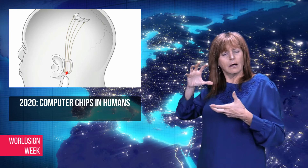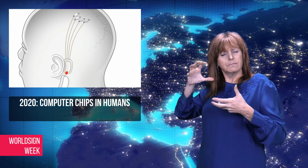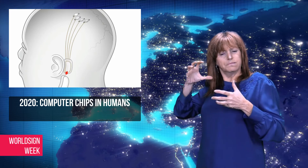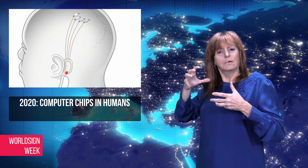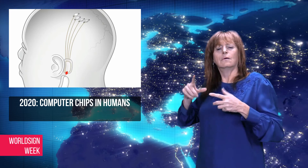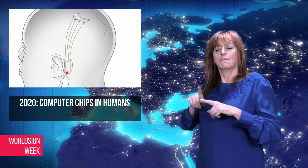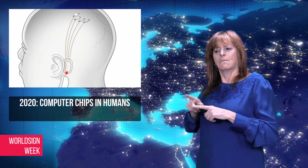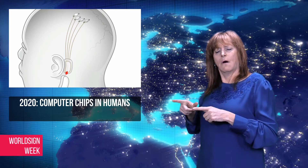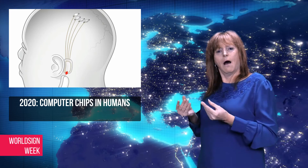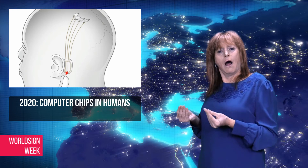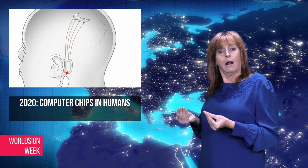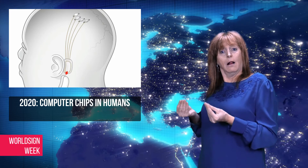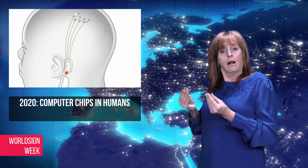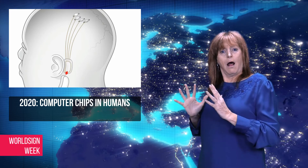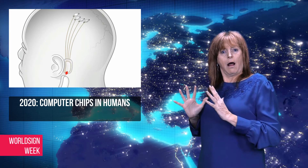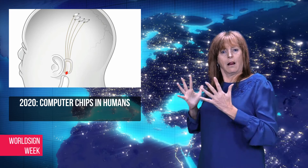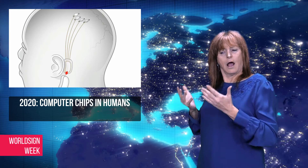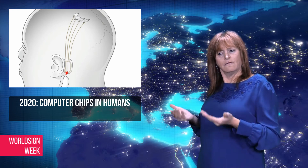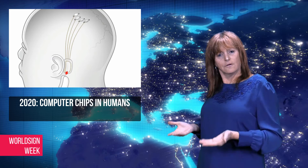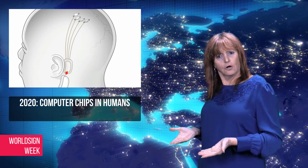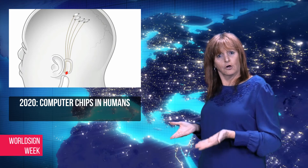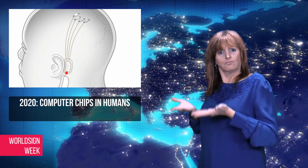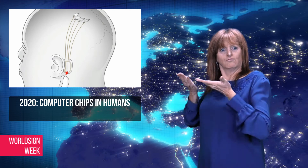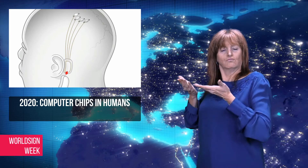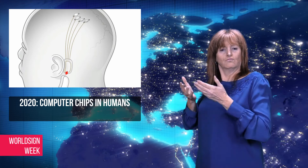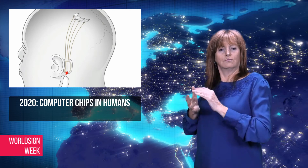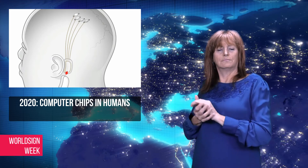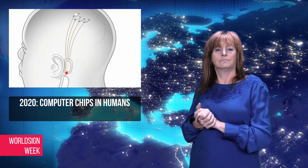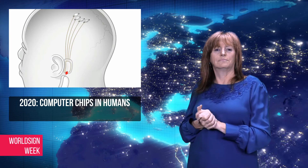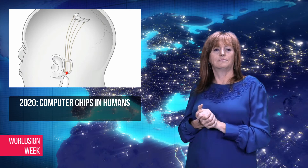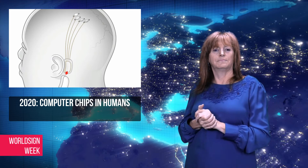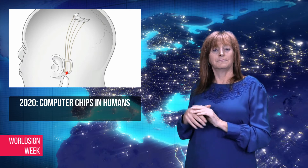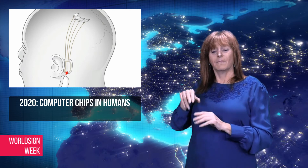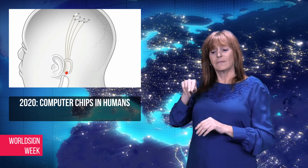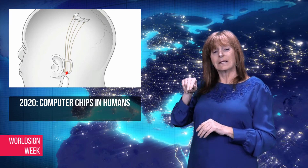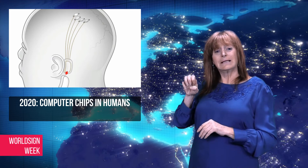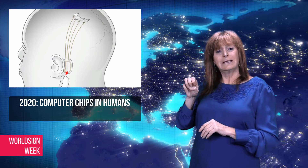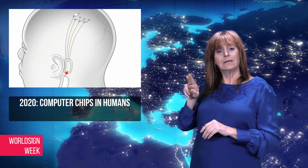with brain disorders to enrich their lives.